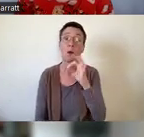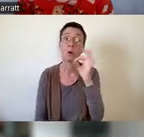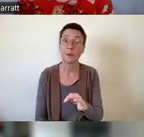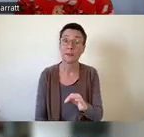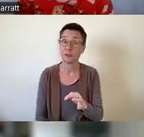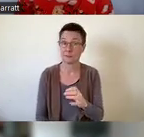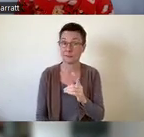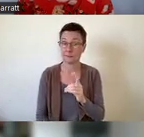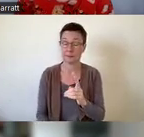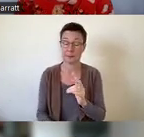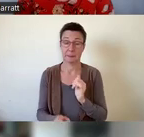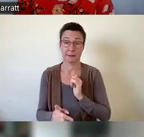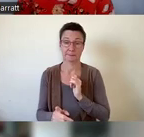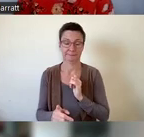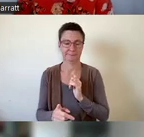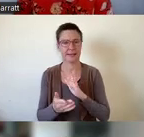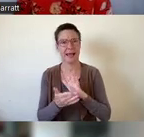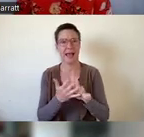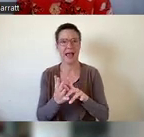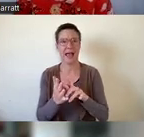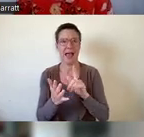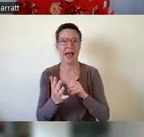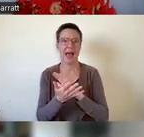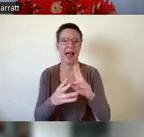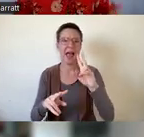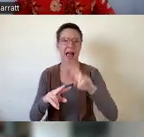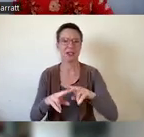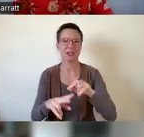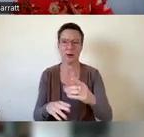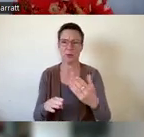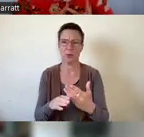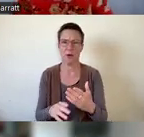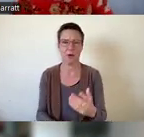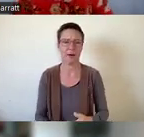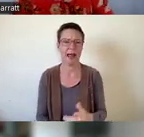How do hashtags work on LinkedIn, and how do you get the right wording for them?